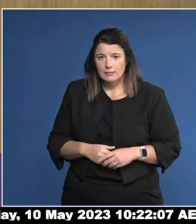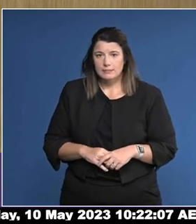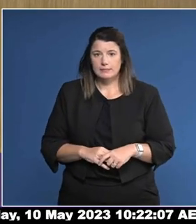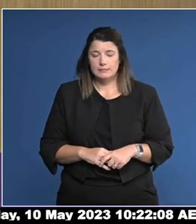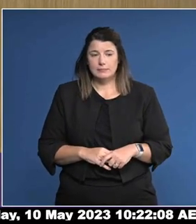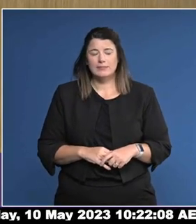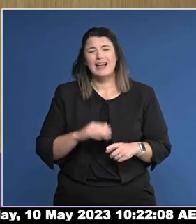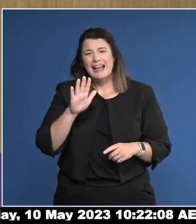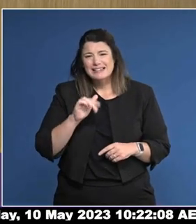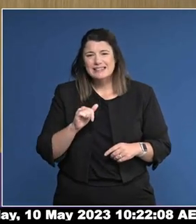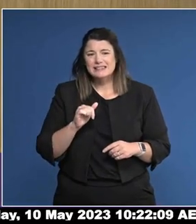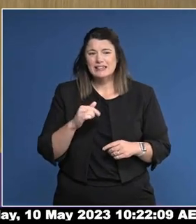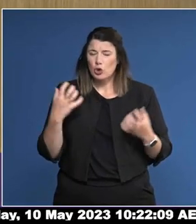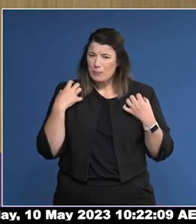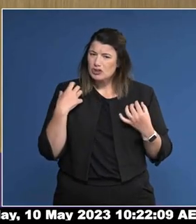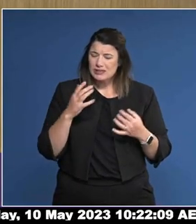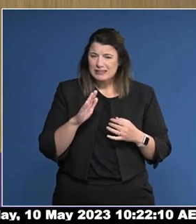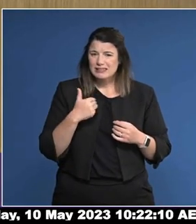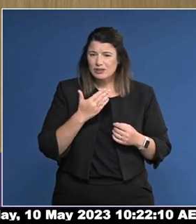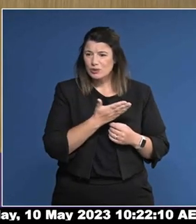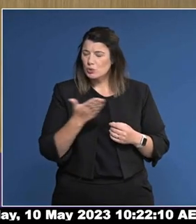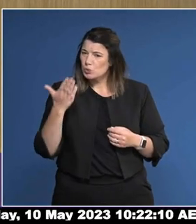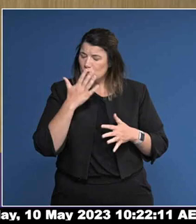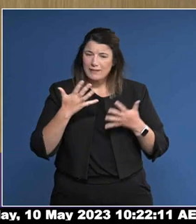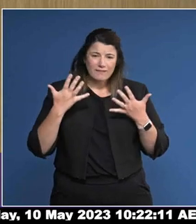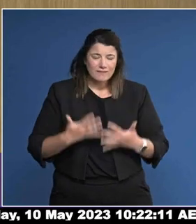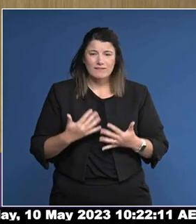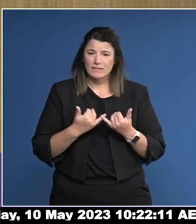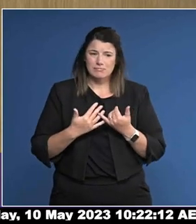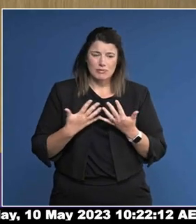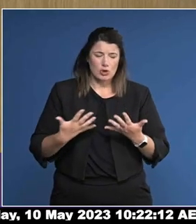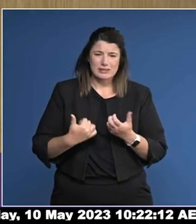And, Commissioner, schools are very supportive of a great many families in our